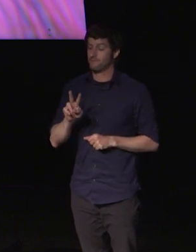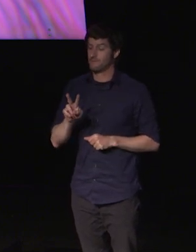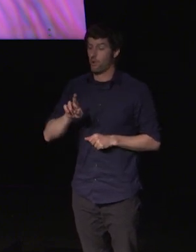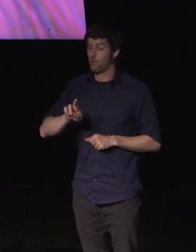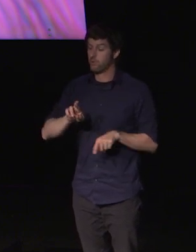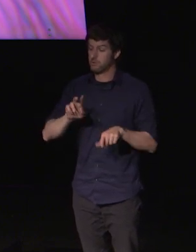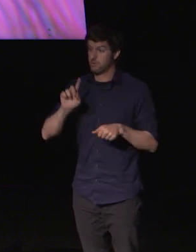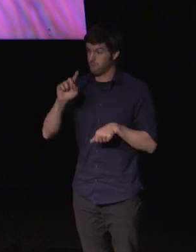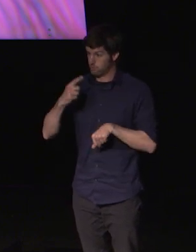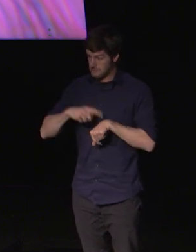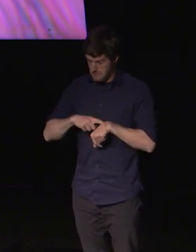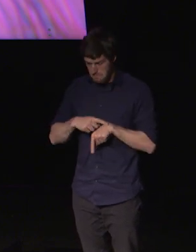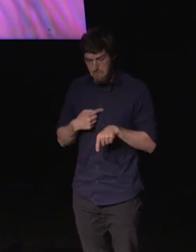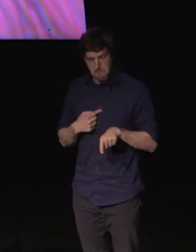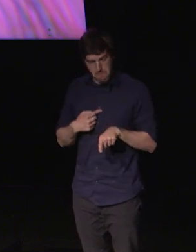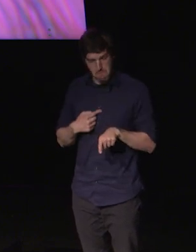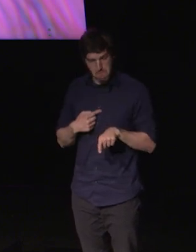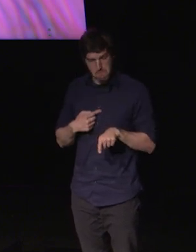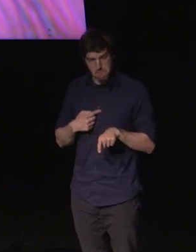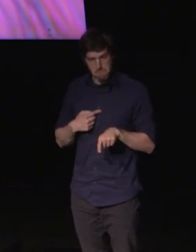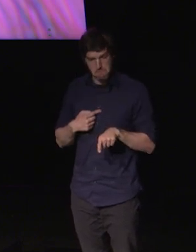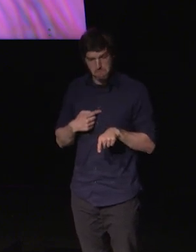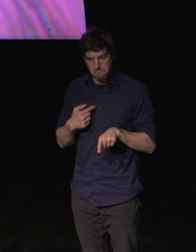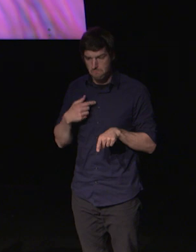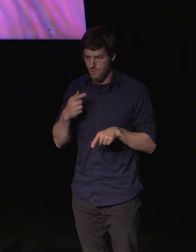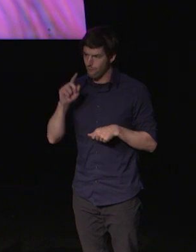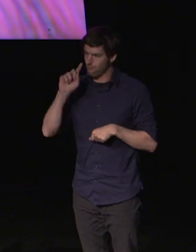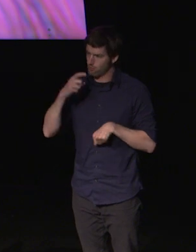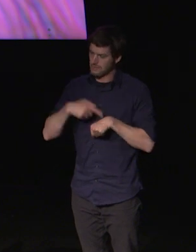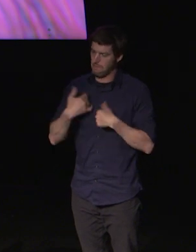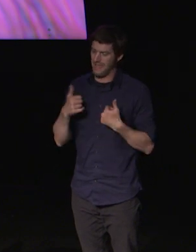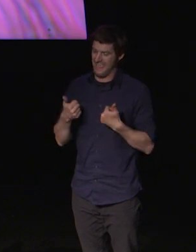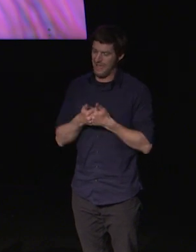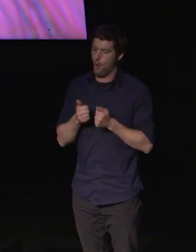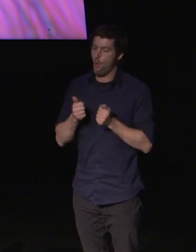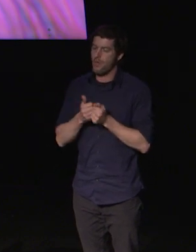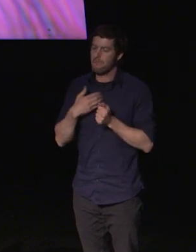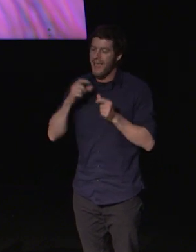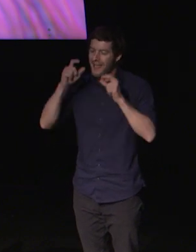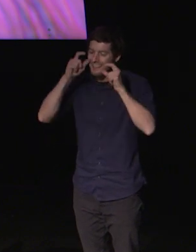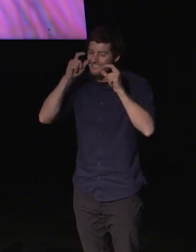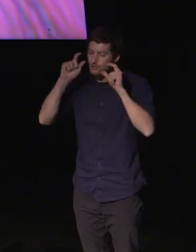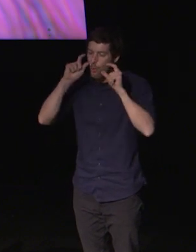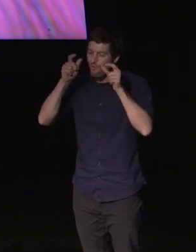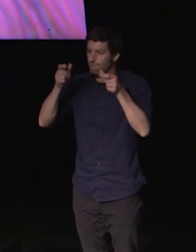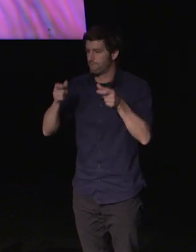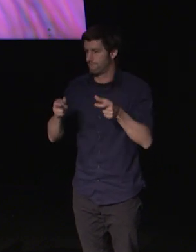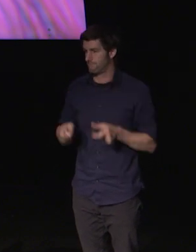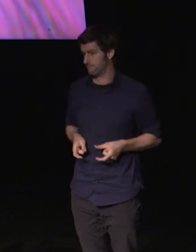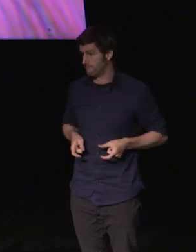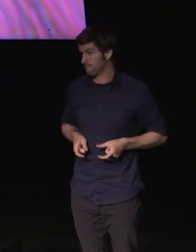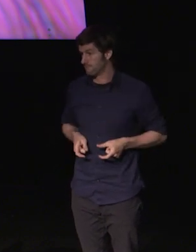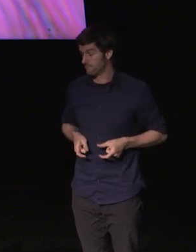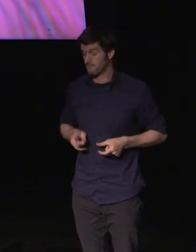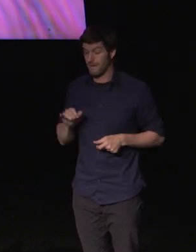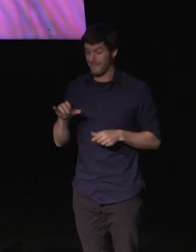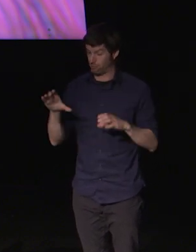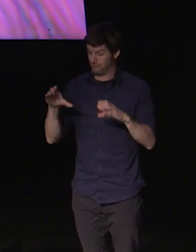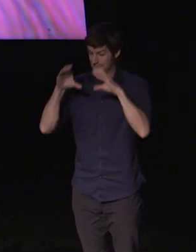I was actually able to play a video game with my glasses off. Cool. Being able to have that screen really close to my eyes,